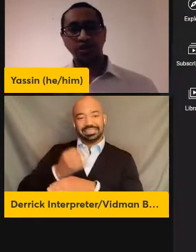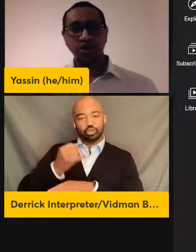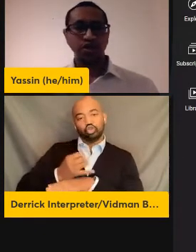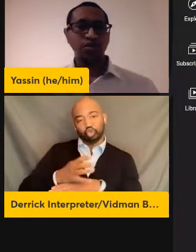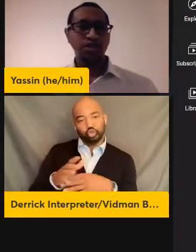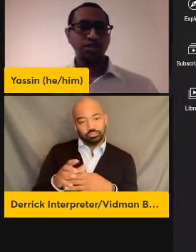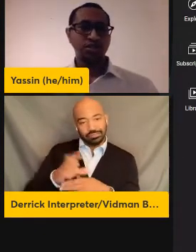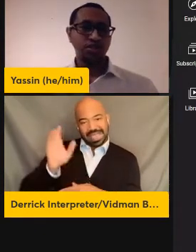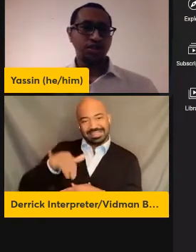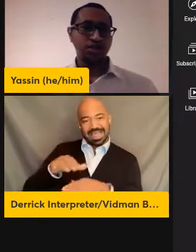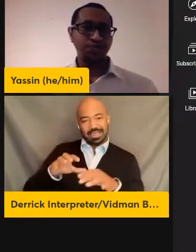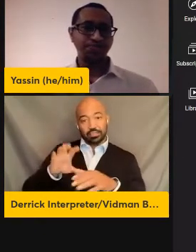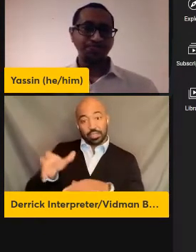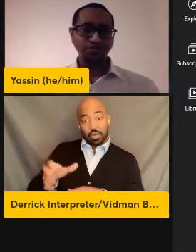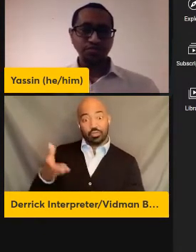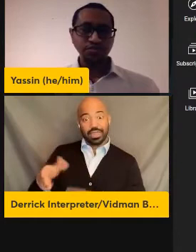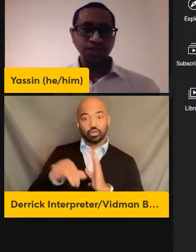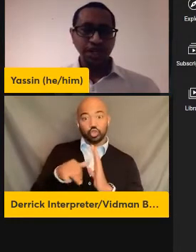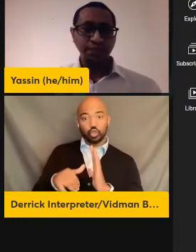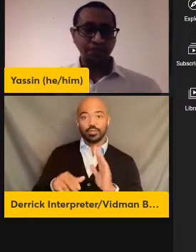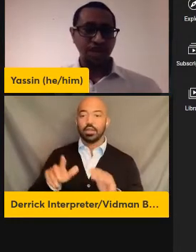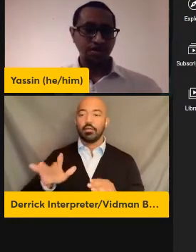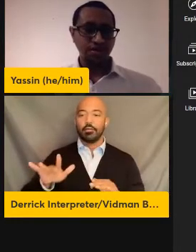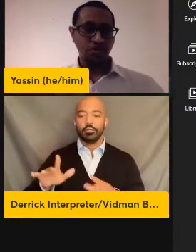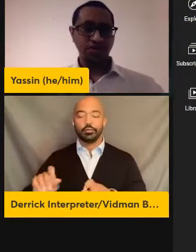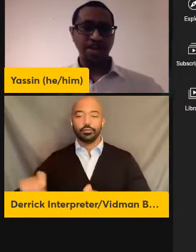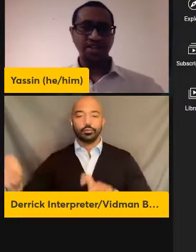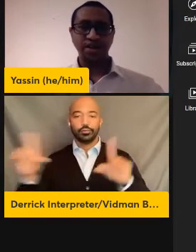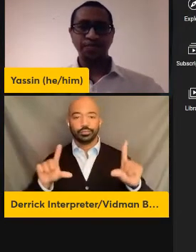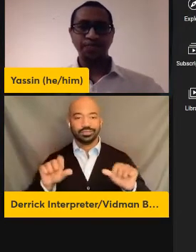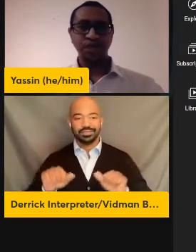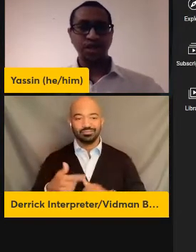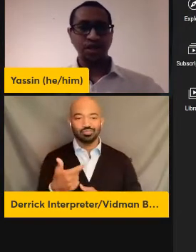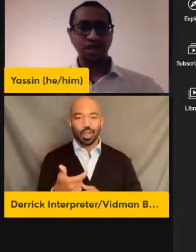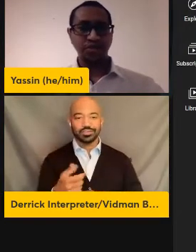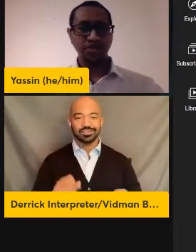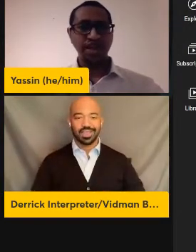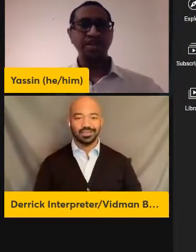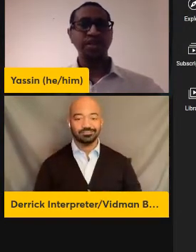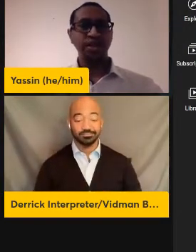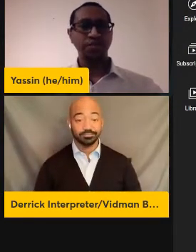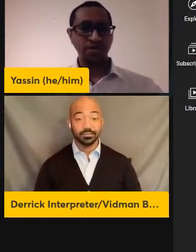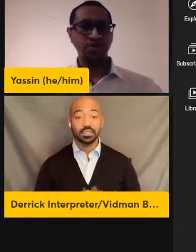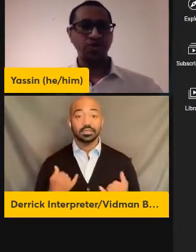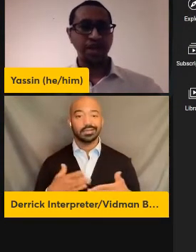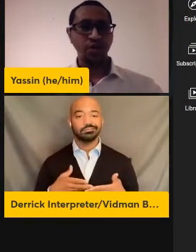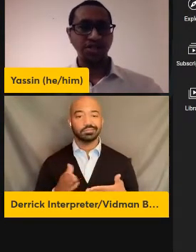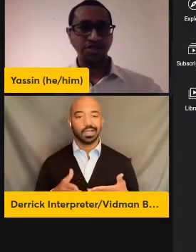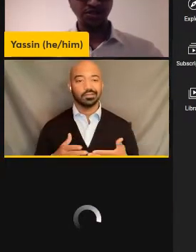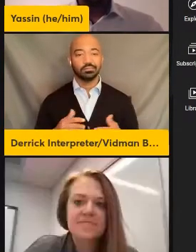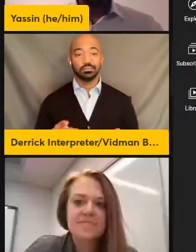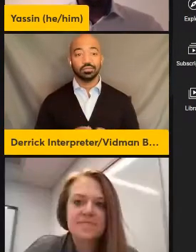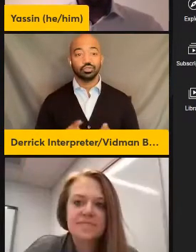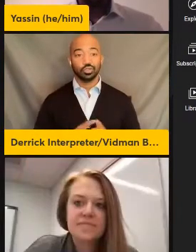talk and you can watch it. Yeah. With that, on the end, and I'm happy to take questions. Thank you.